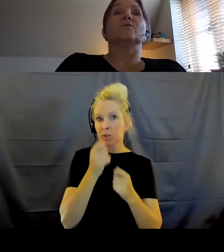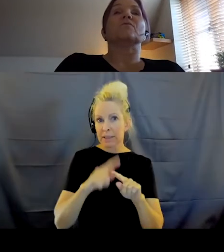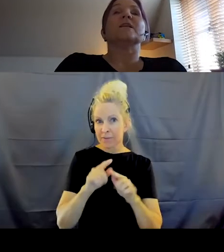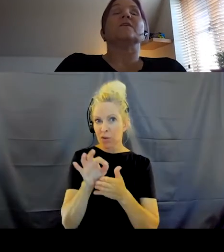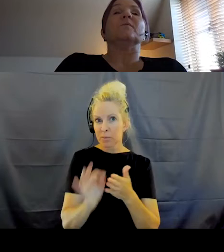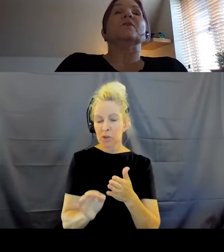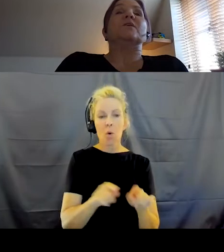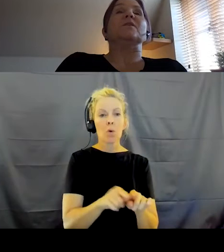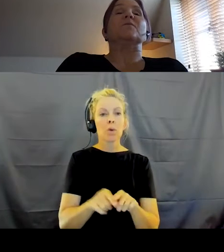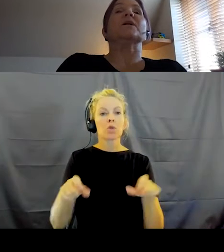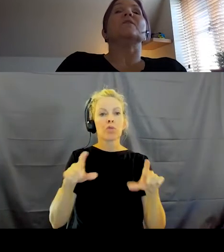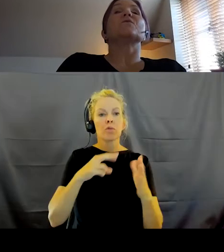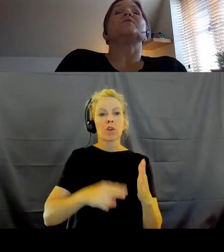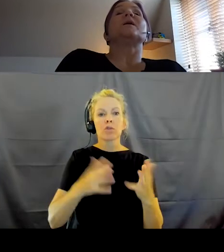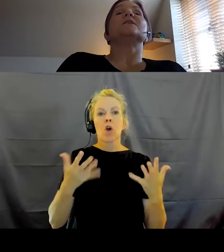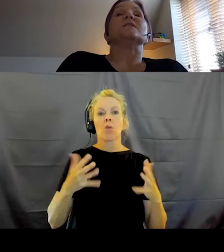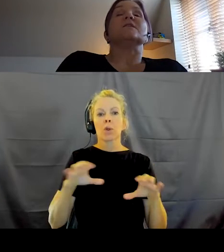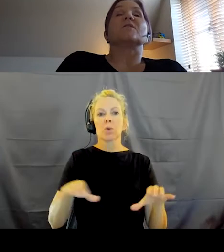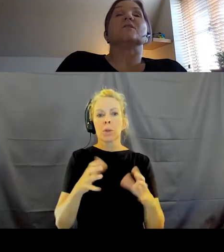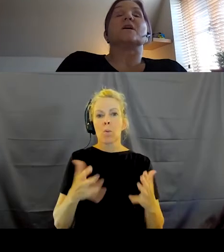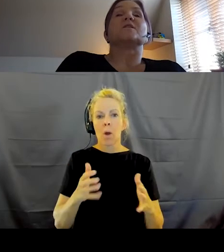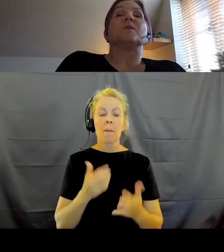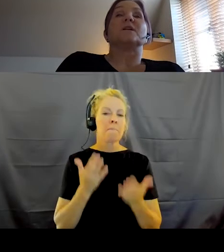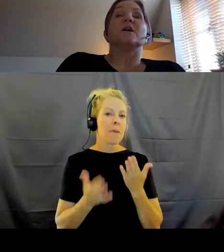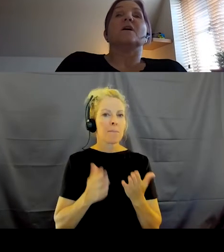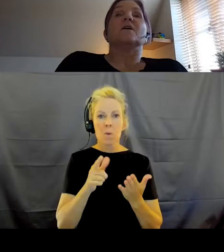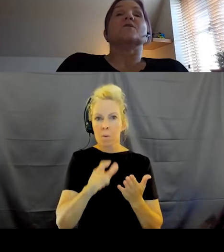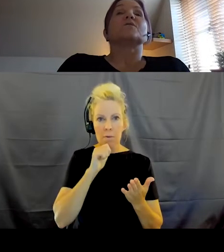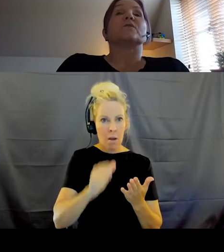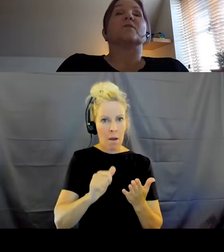already. You may not even really have thought about it in this context, but lots of screen